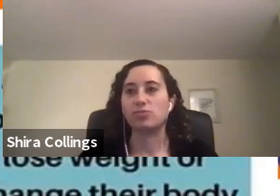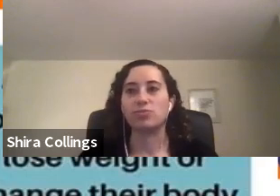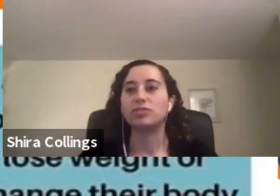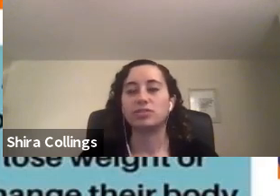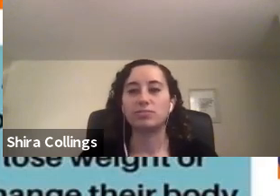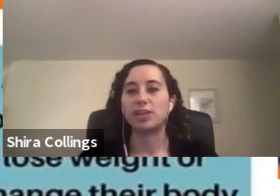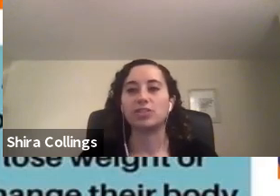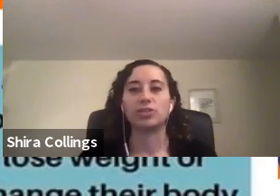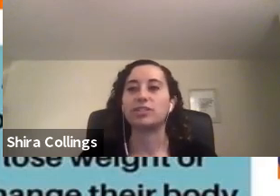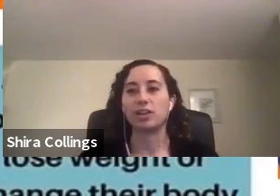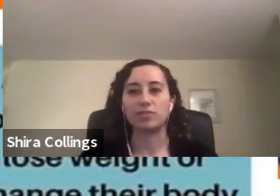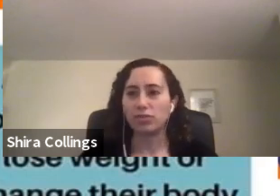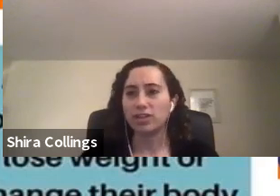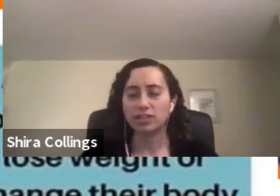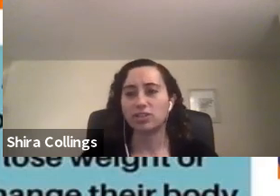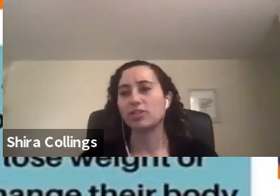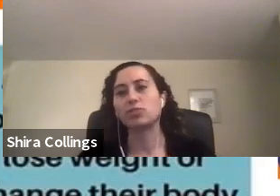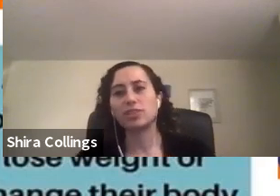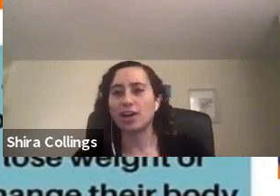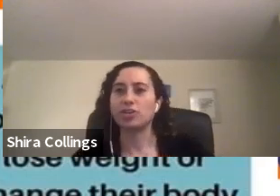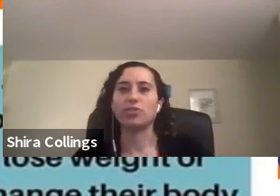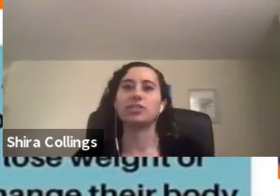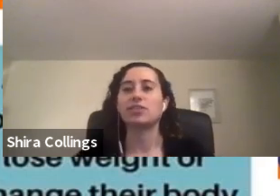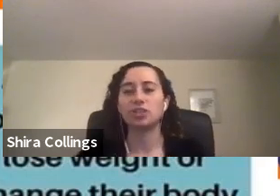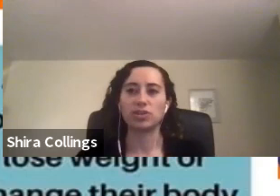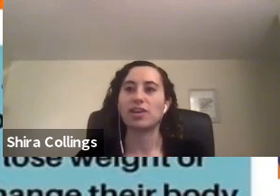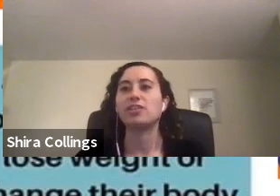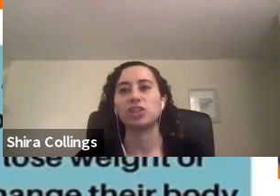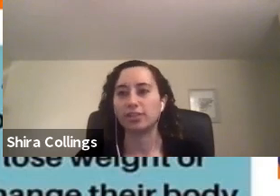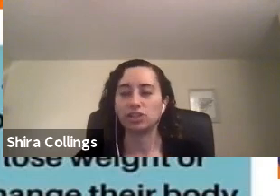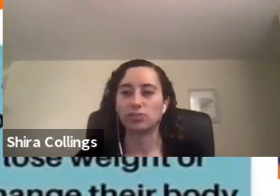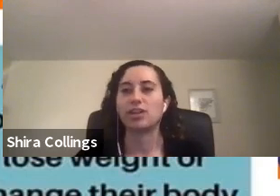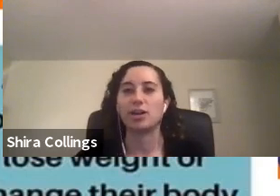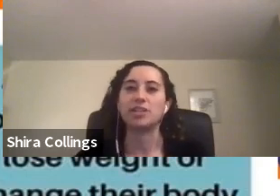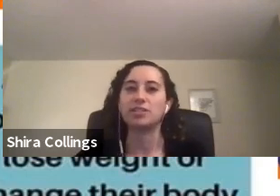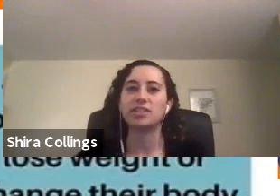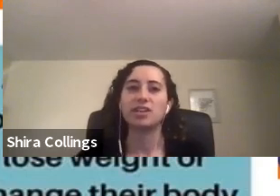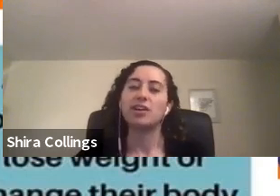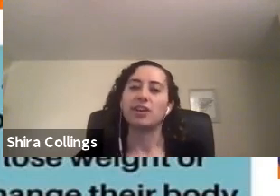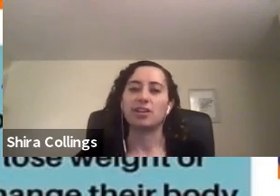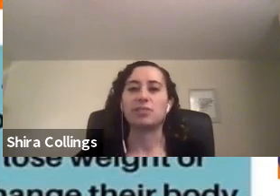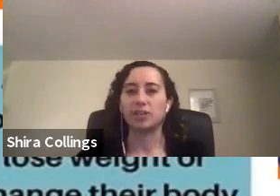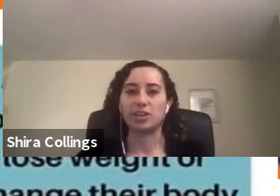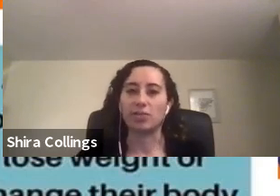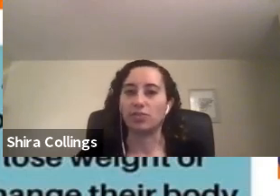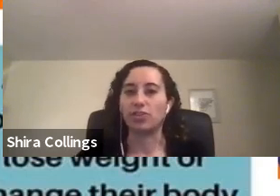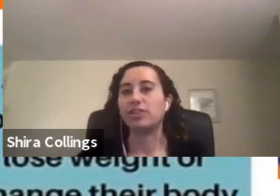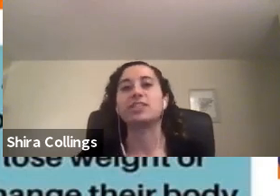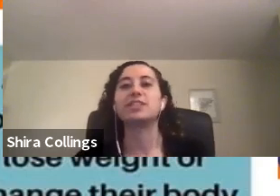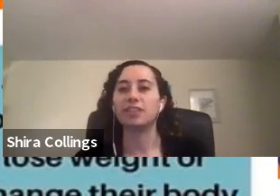that are kind of done in our culture. That, you know, if you made the choice to kind of notice yourself doing that